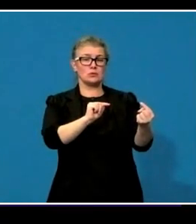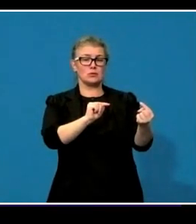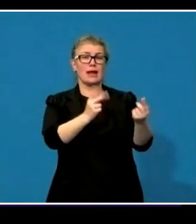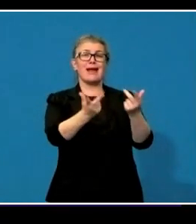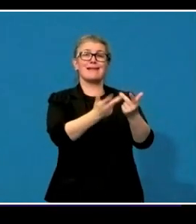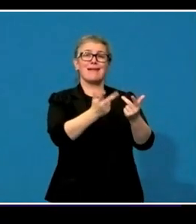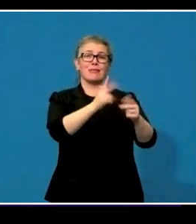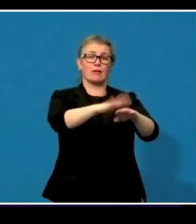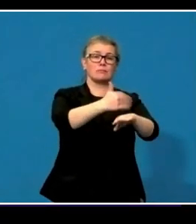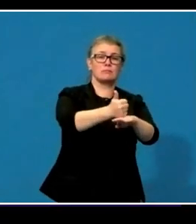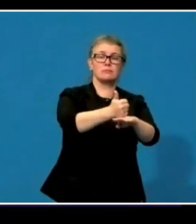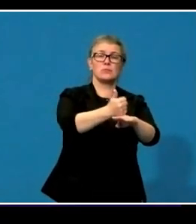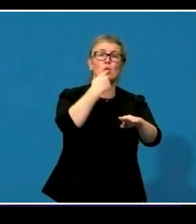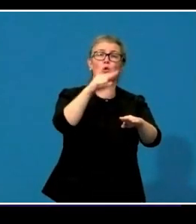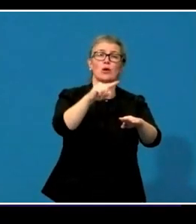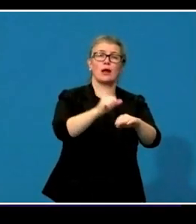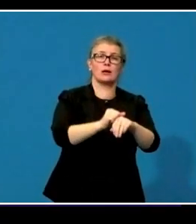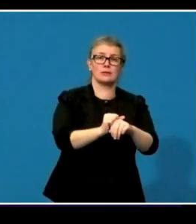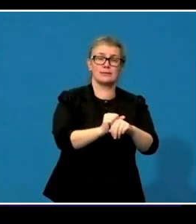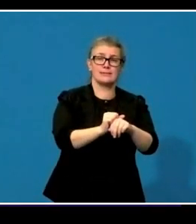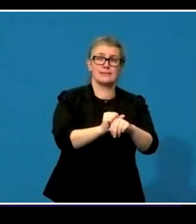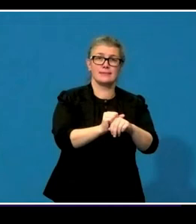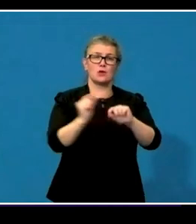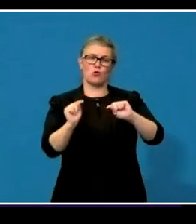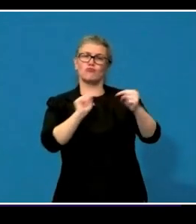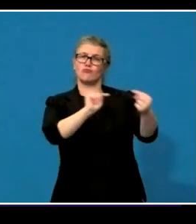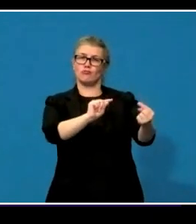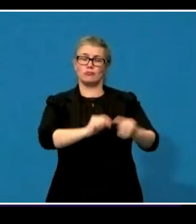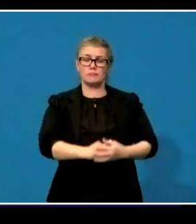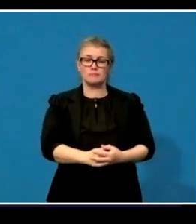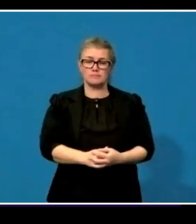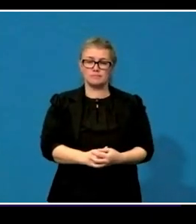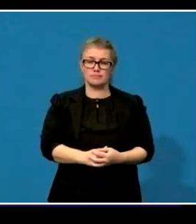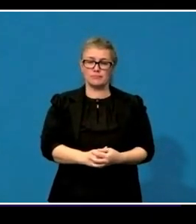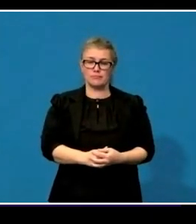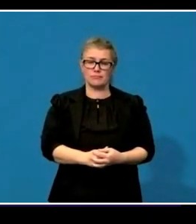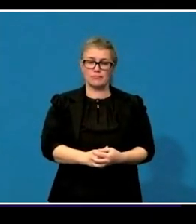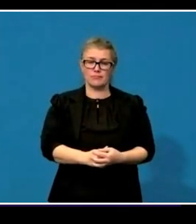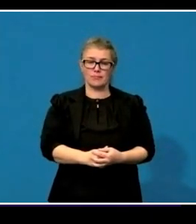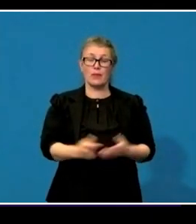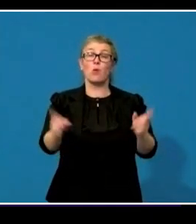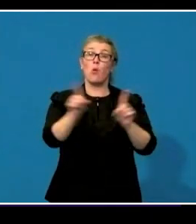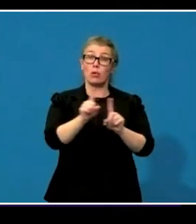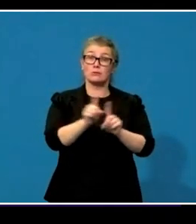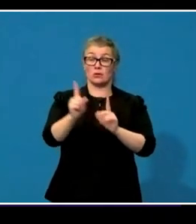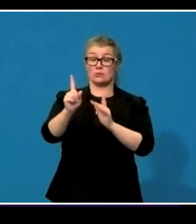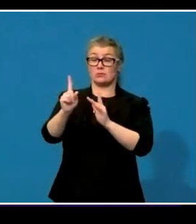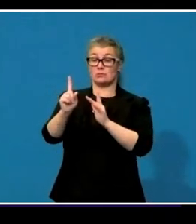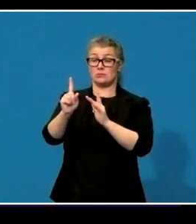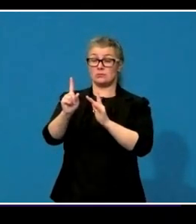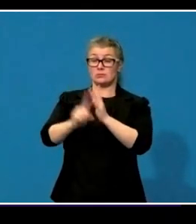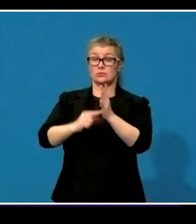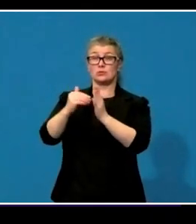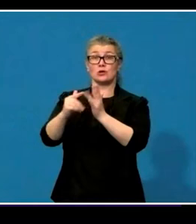And also to be able to talk to the NDIA about the fact that they needed to fund him